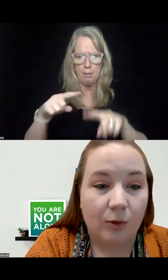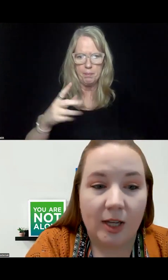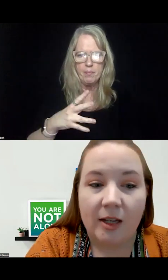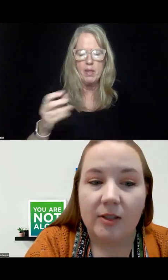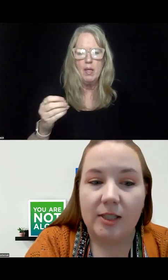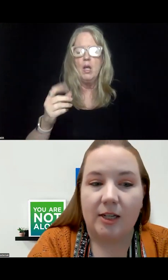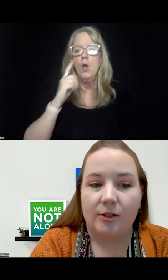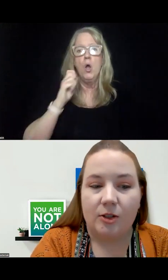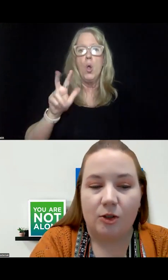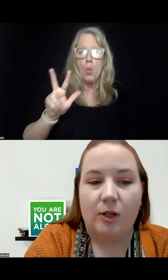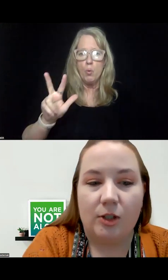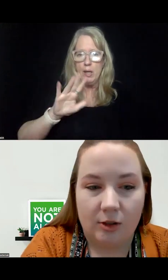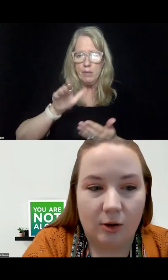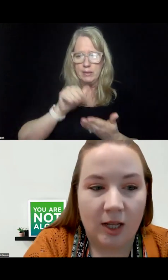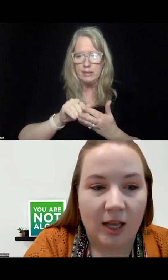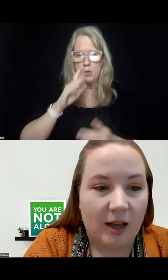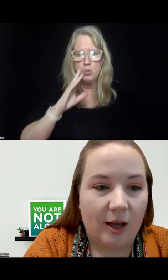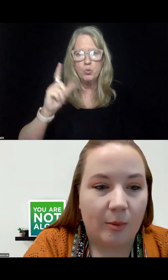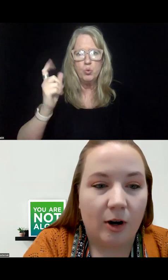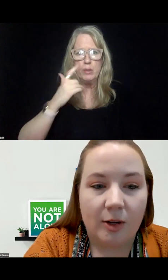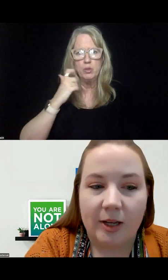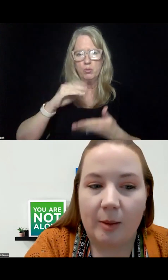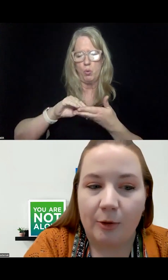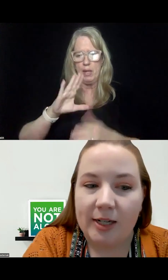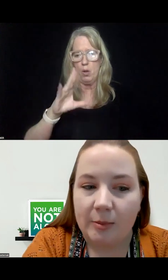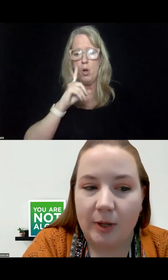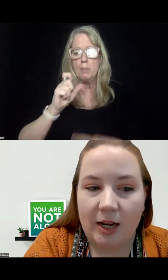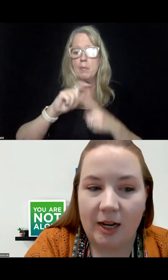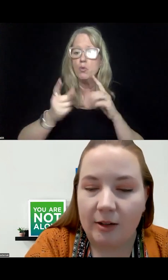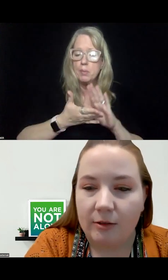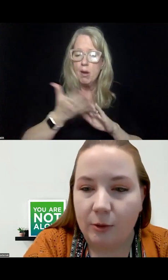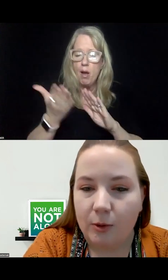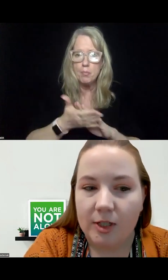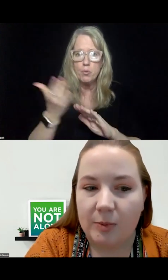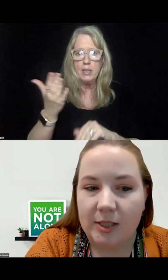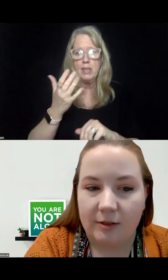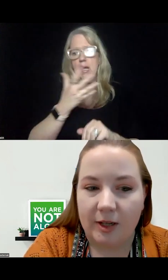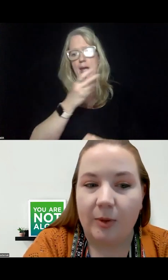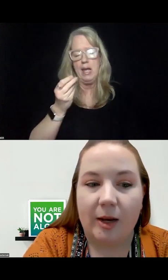TWO OF THEM ARE TO BE OPERATED AND FOR AND BY SPECIFIC